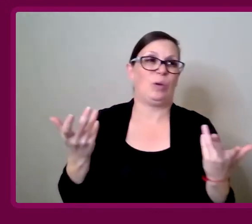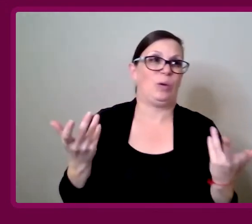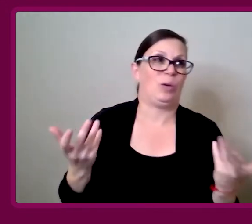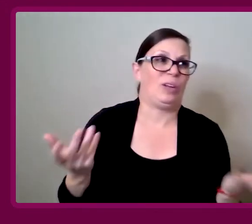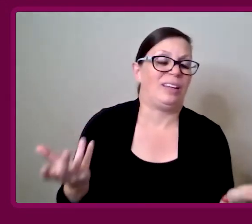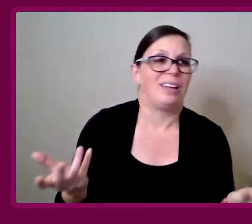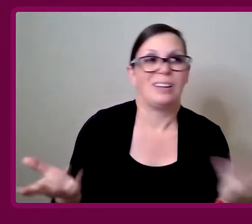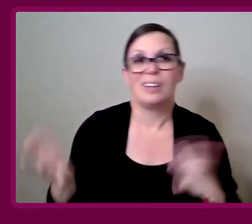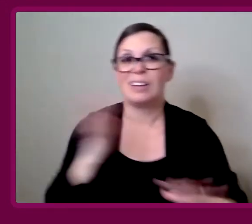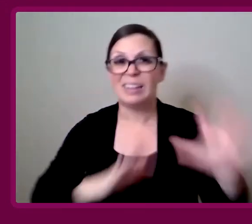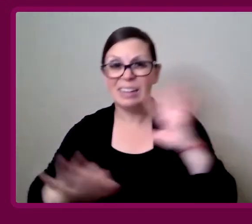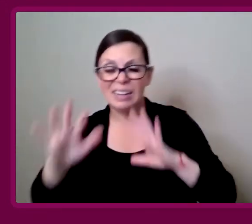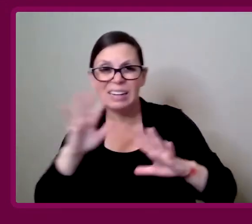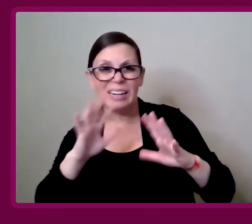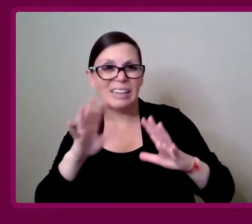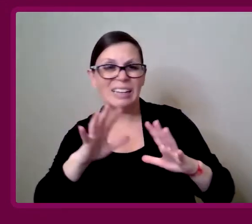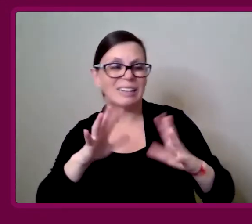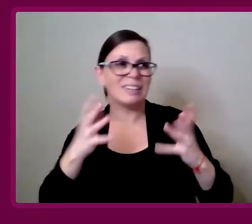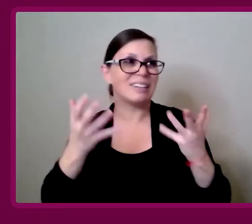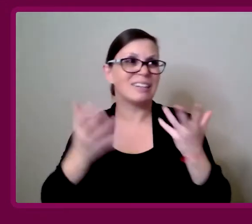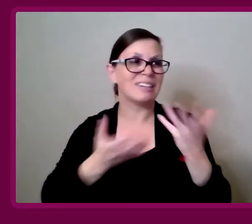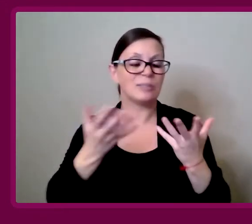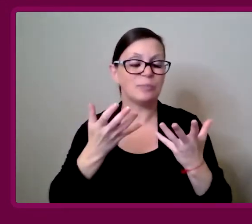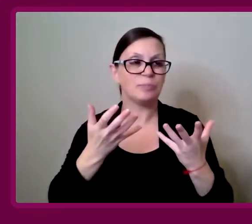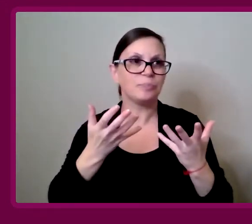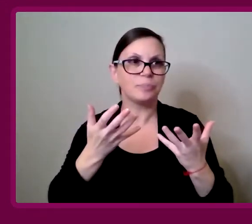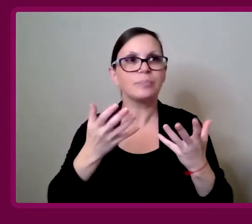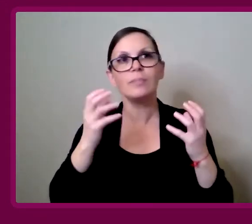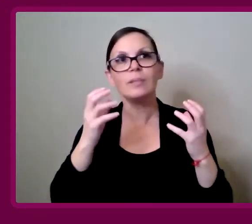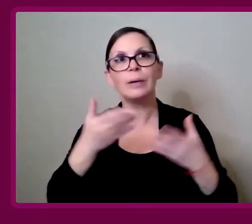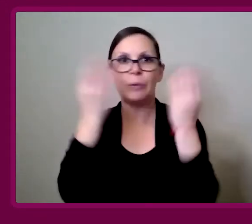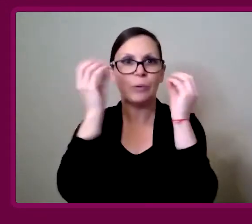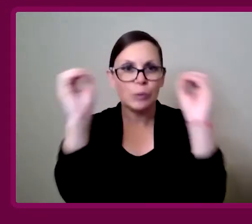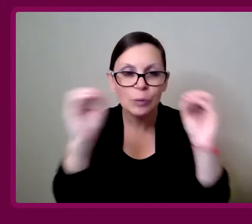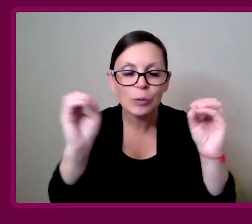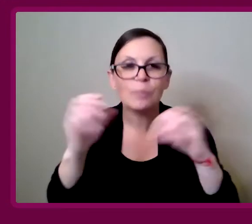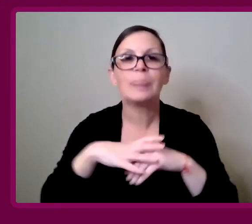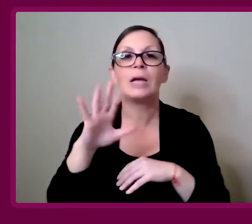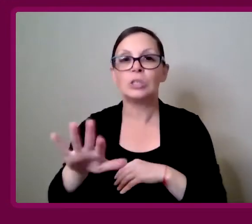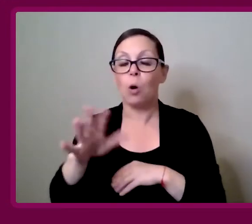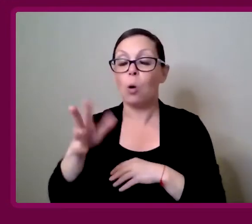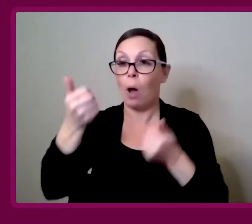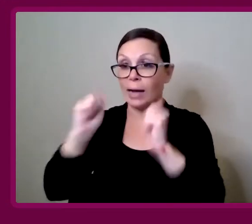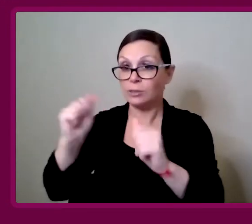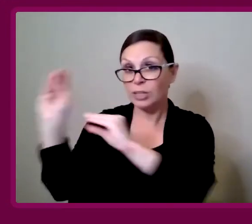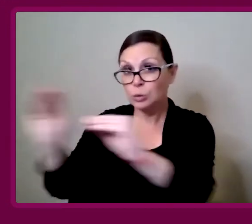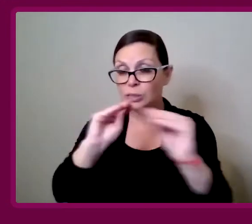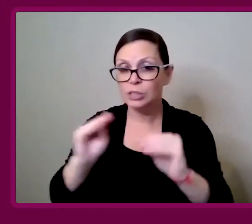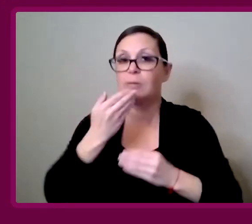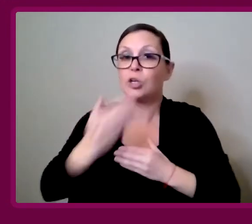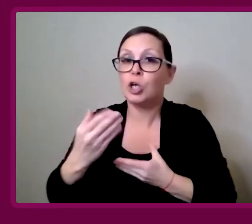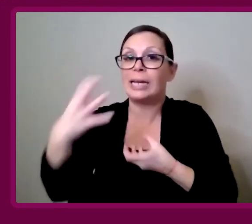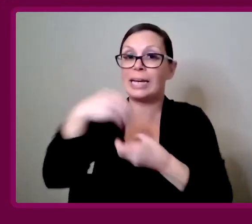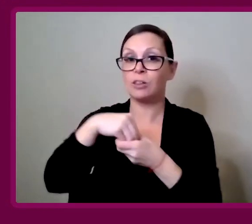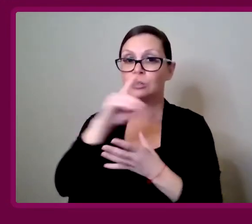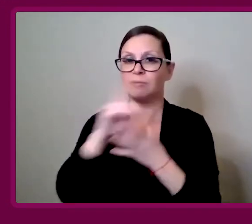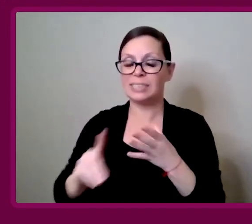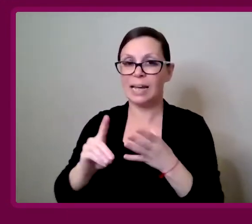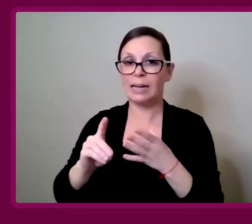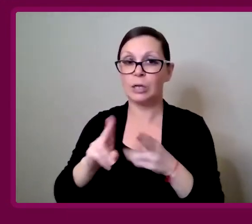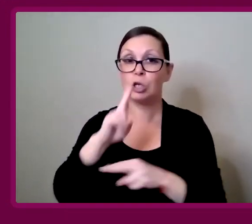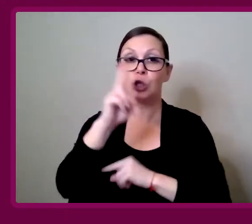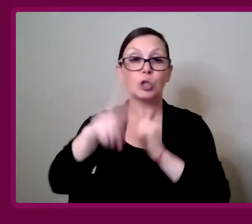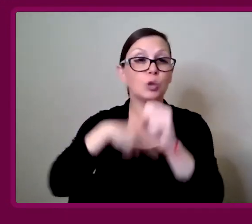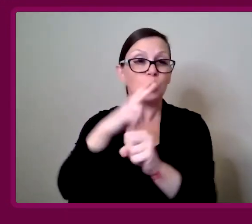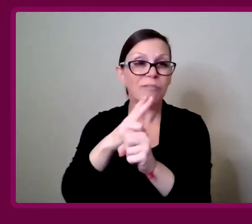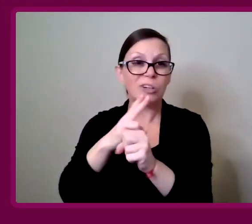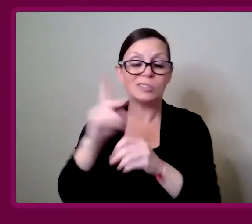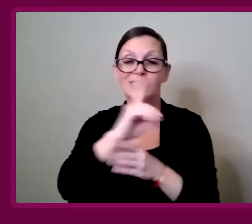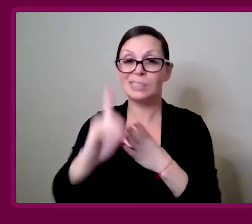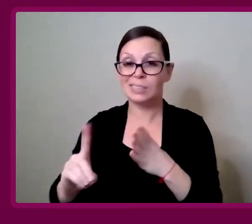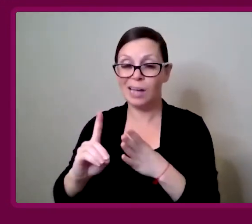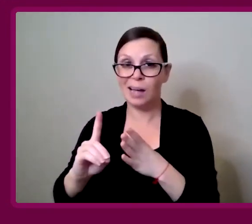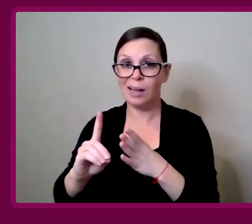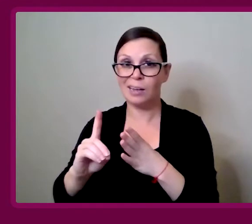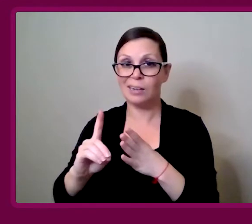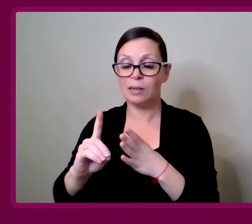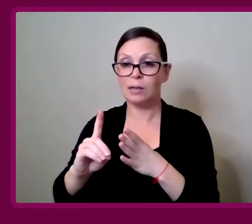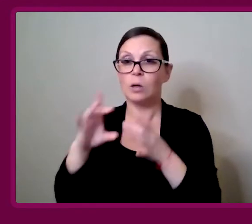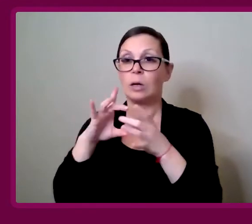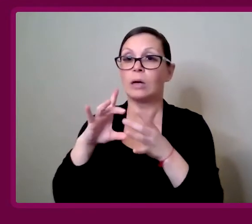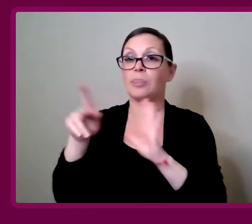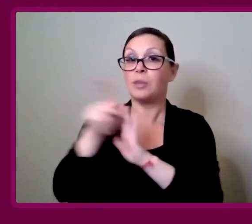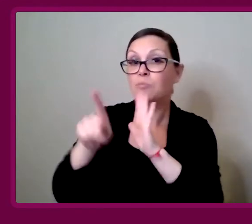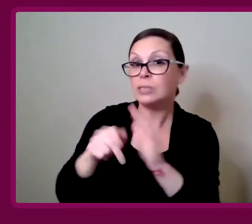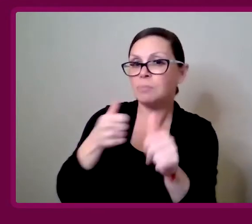Get them to realize that good, inclusive design, or universal design, the principles, the whole